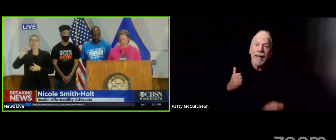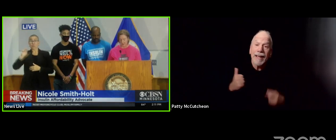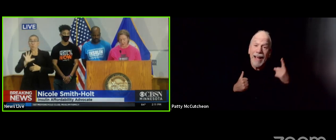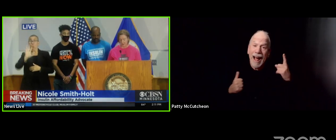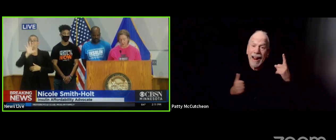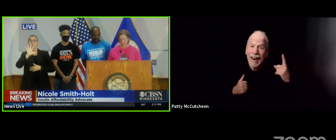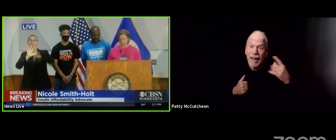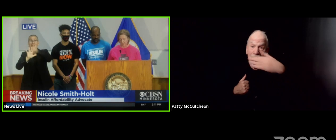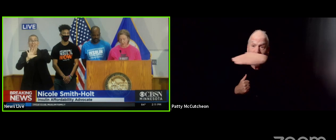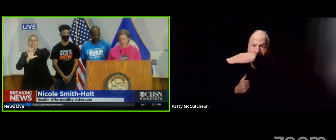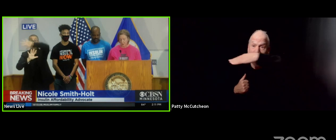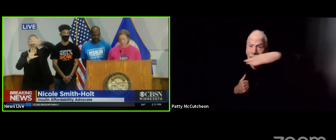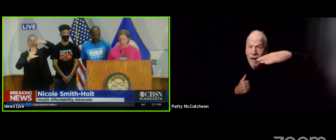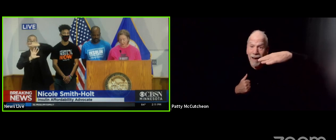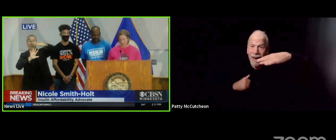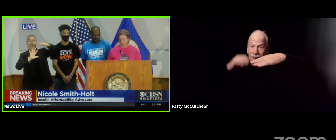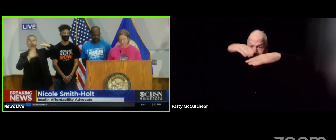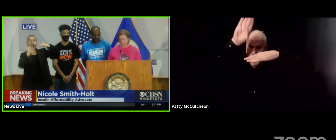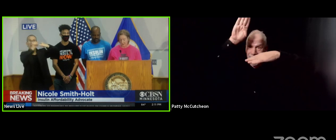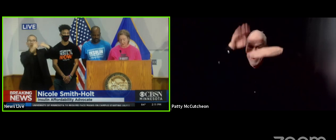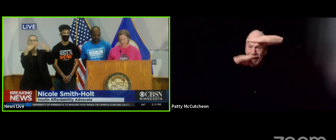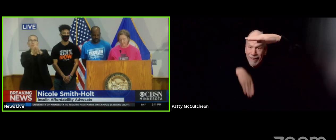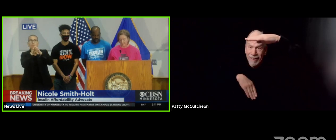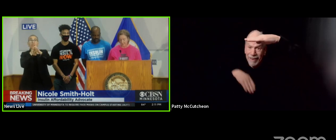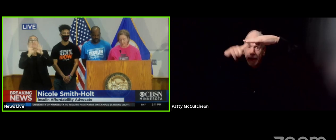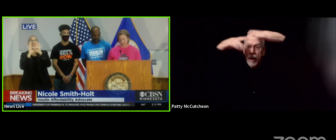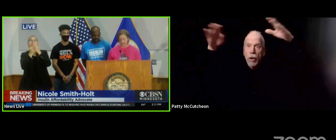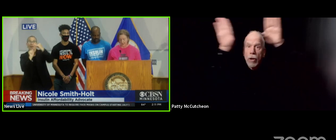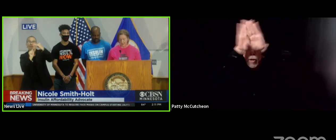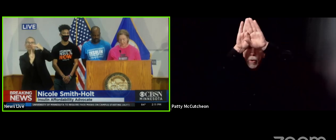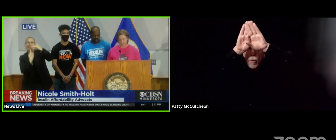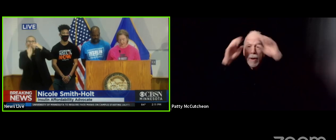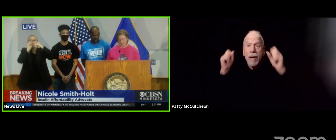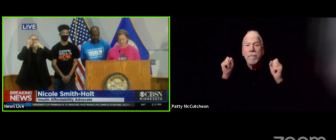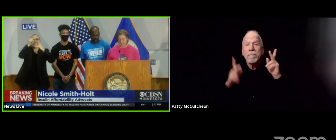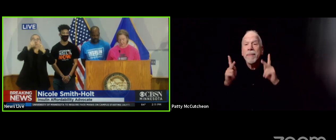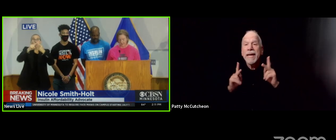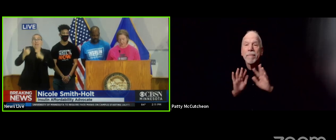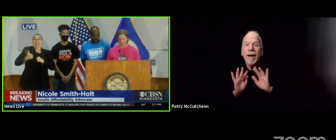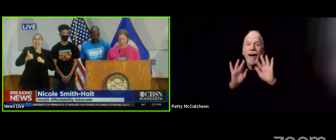IN THE U.S. WITHOUT THE SAFETY NET THAT ALEC'S LAW PROVIDES, WE'RE GOING TO SEE MORE